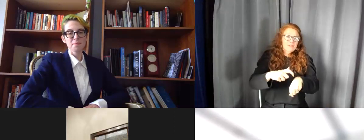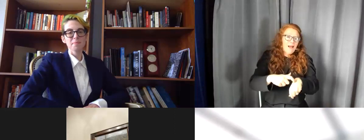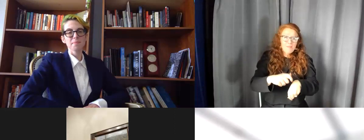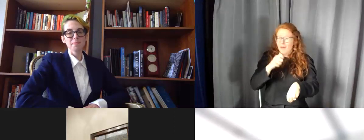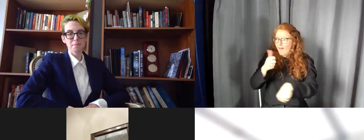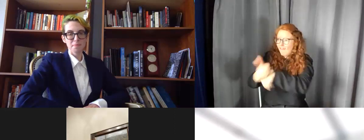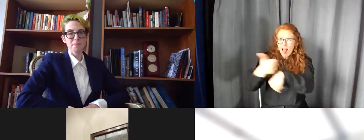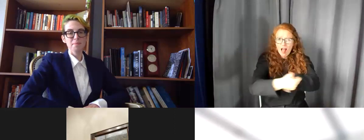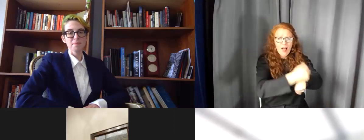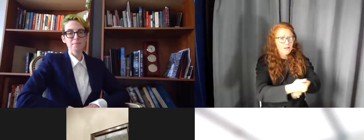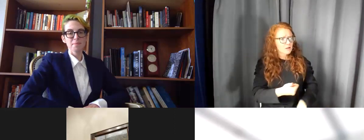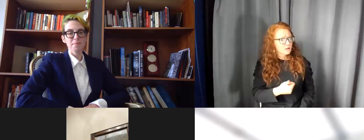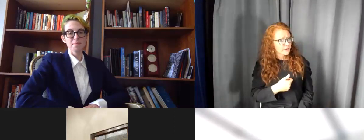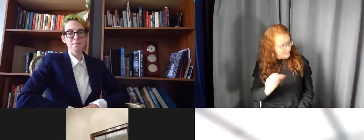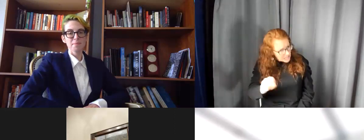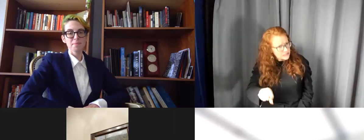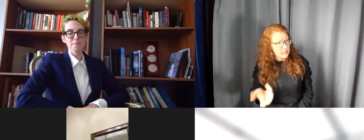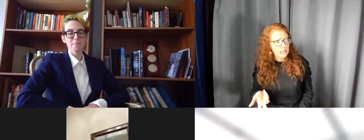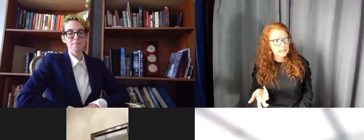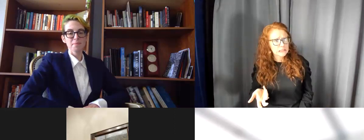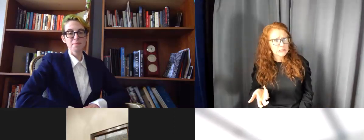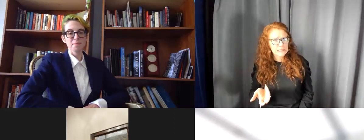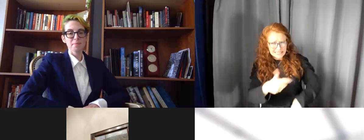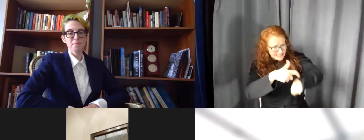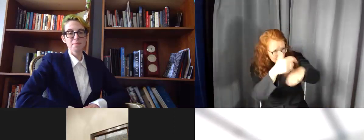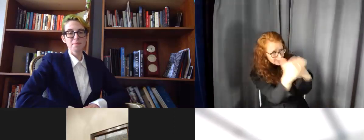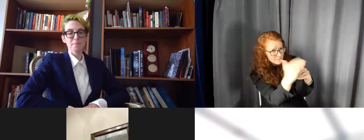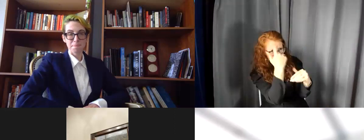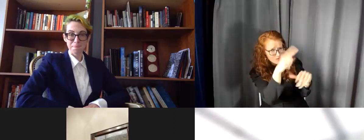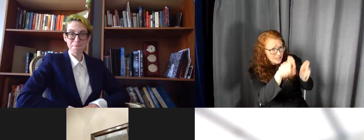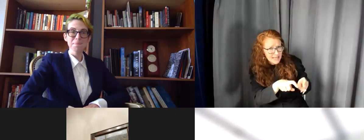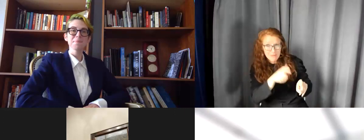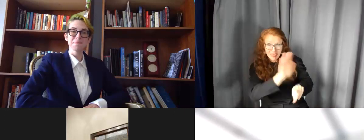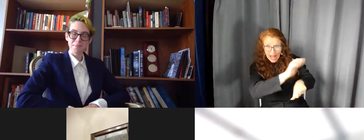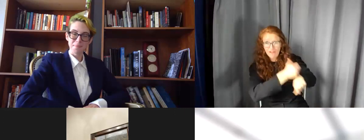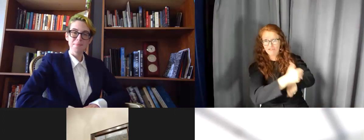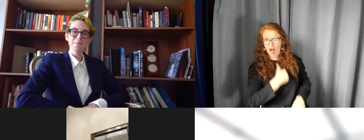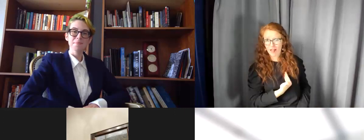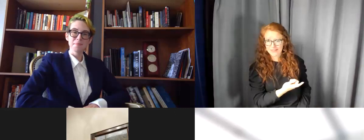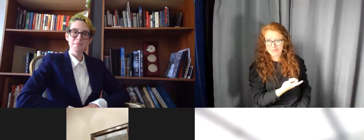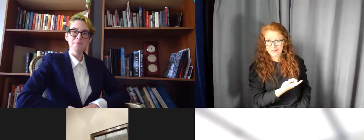Jordan Radford: Yeah, it is. It's the fault of the person who put the time limit on the exam. Farrah Garland: Don't have the limit.